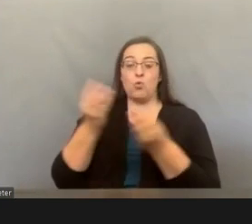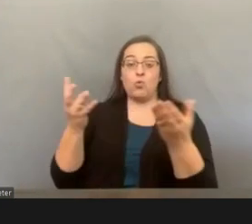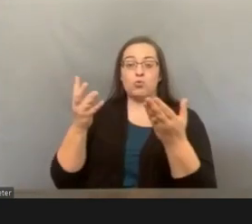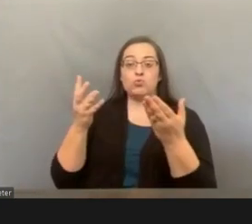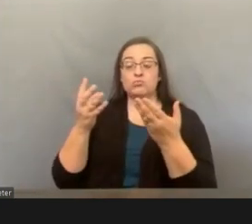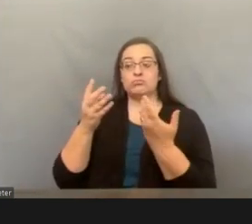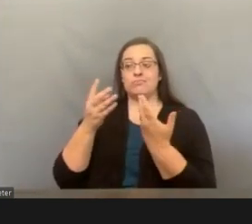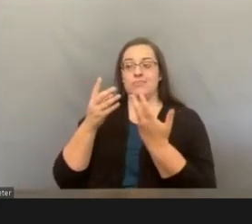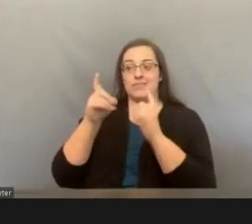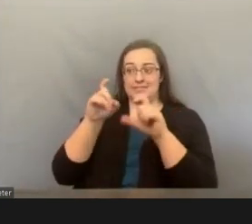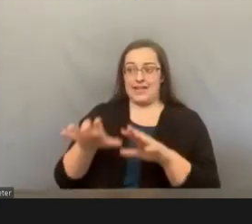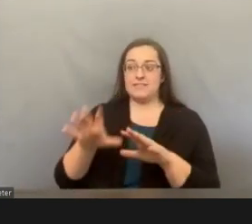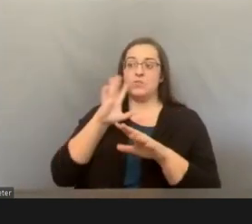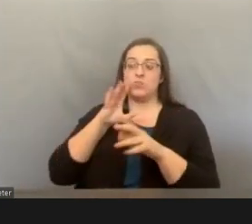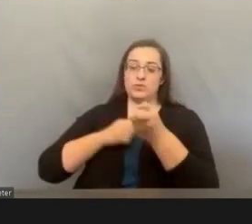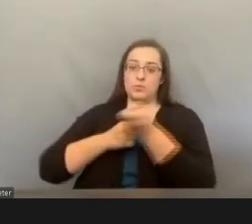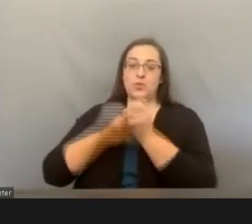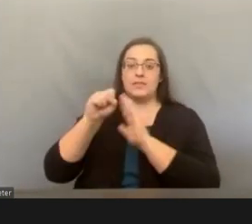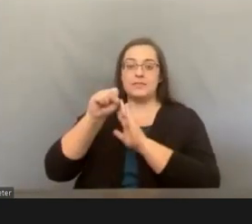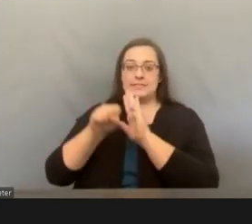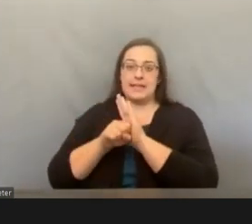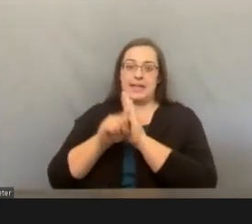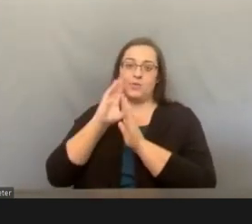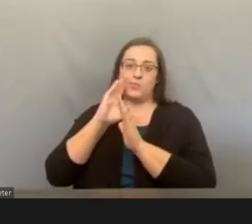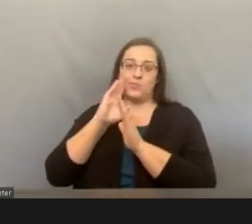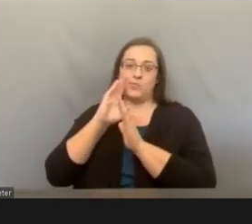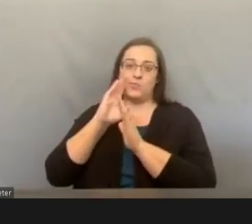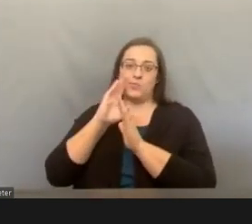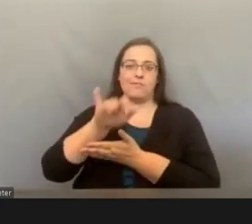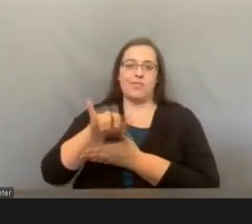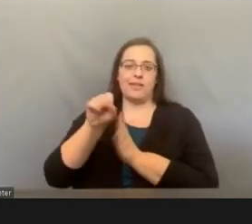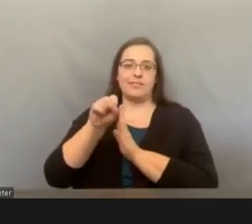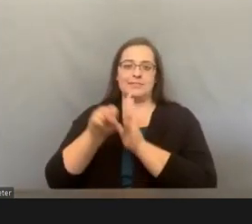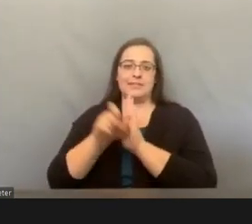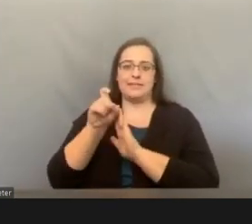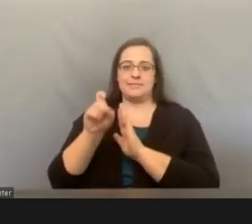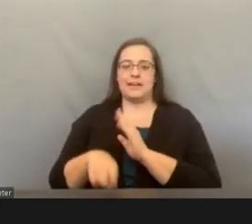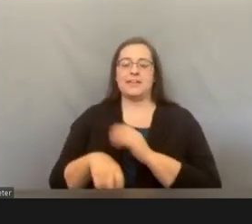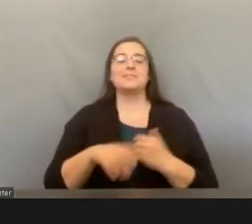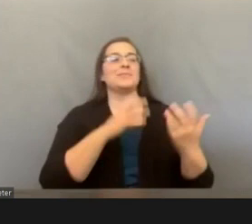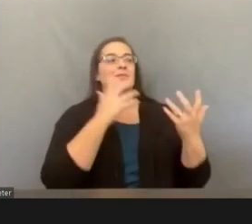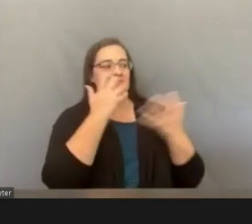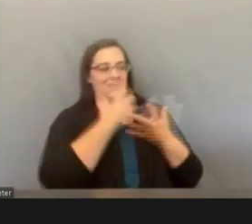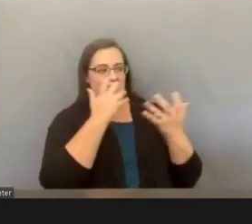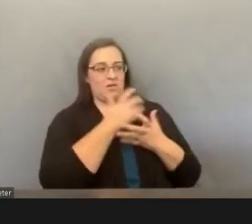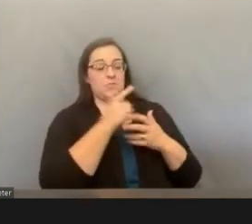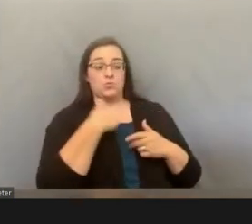TEST DEPENDING ON THE LAB. RIGHT NOW THE STATE OF TEXAS ASSURED COMMUNITIES THE TESTING